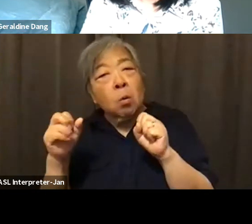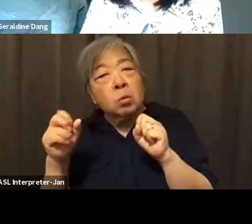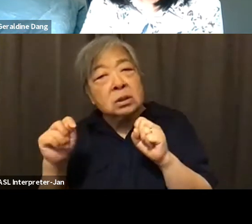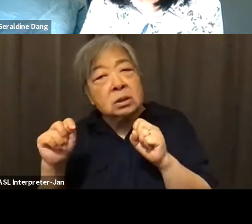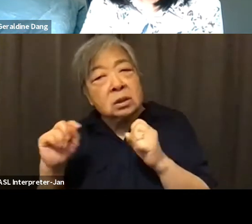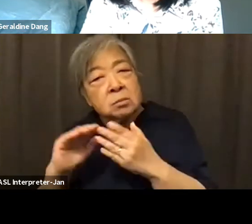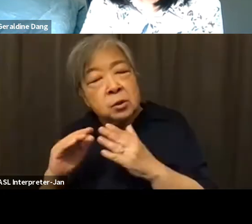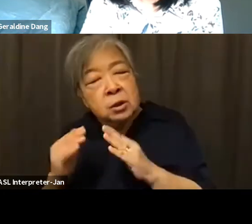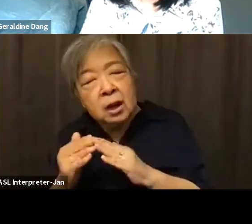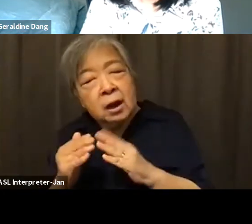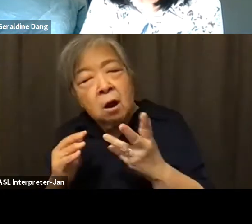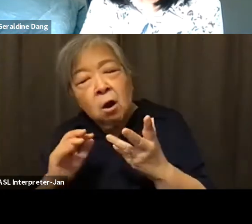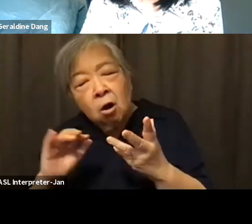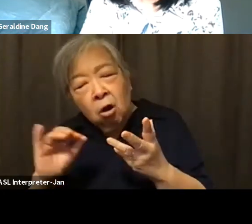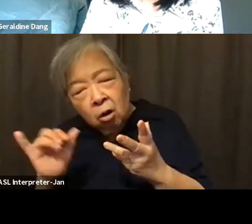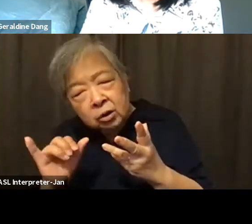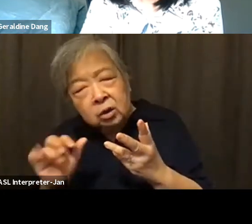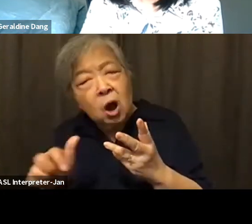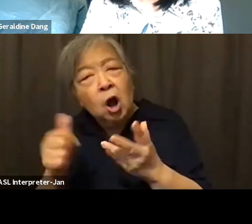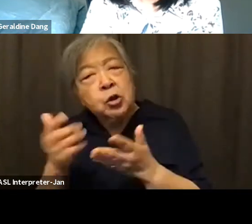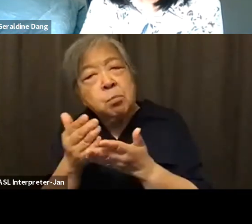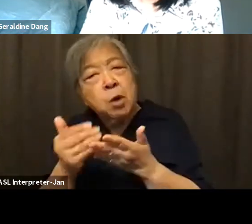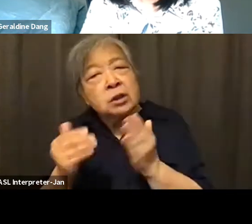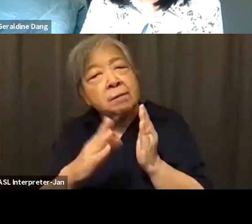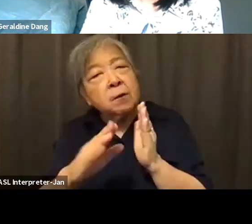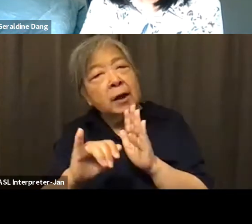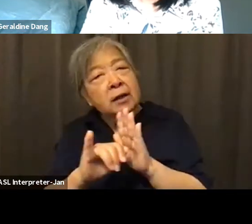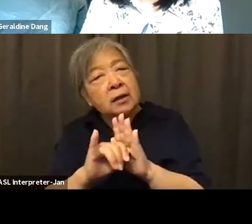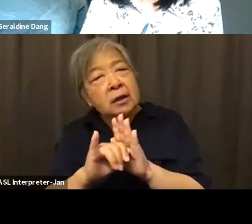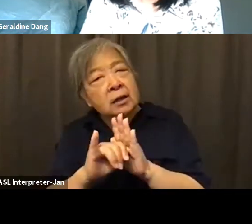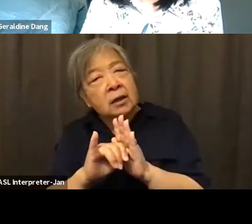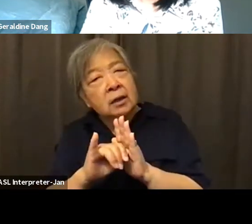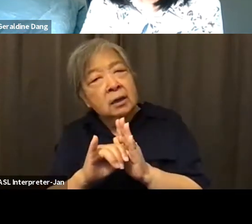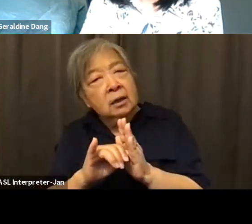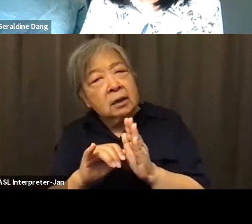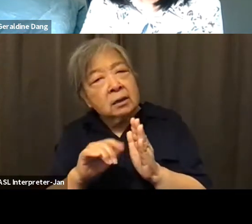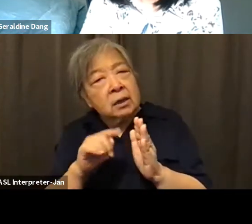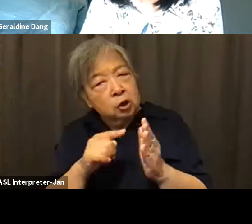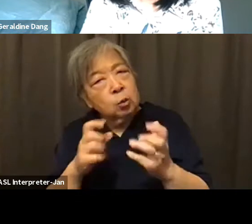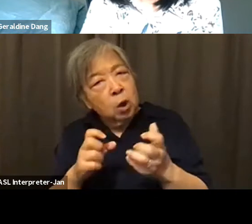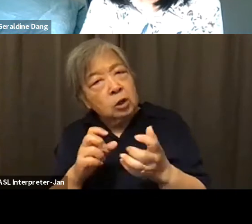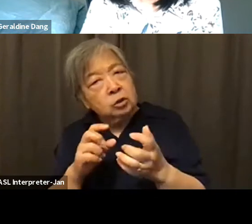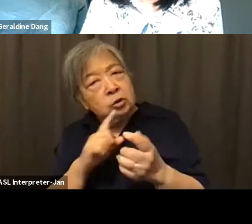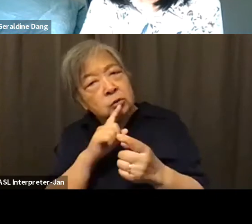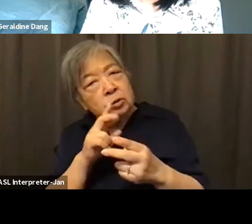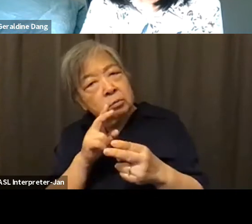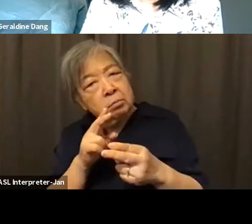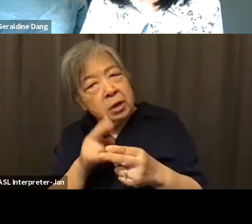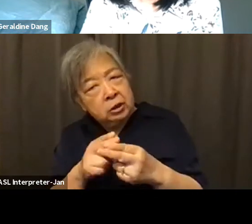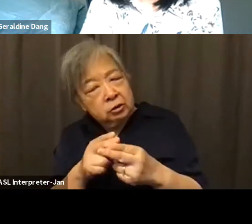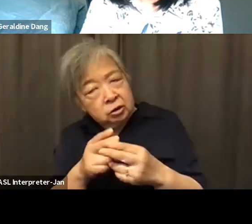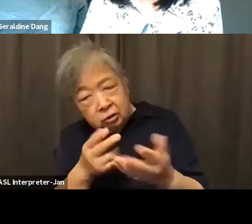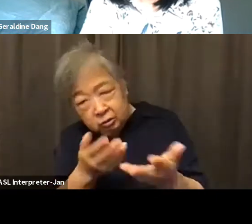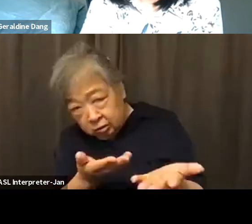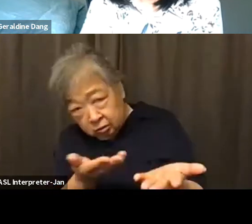know, also other aspects of your identity too that you want to give space to, feel free to reflect on that, as well.